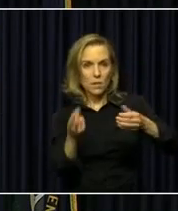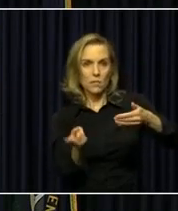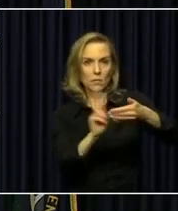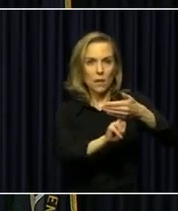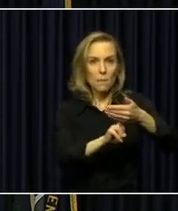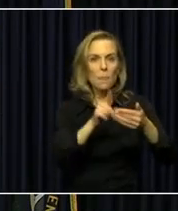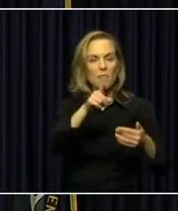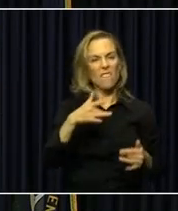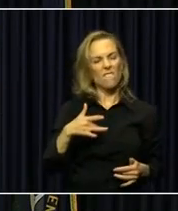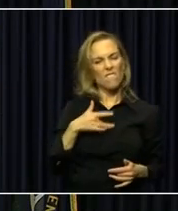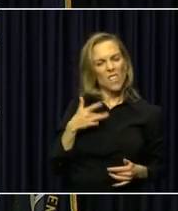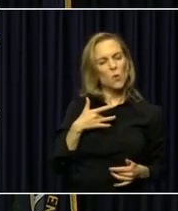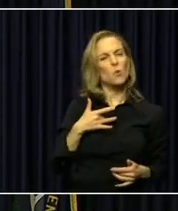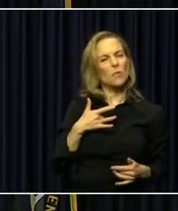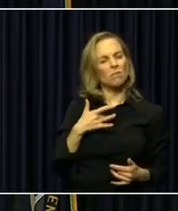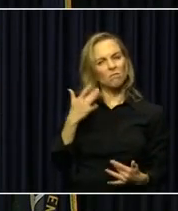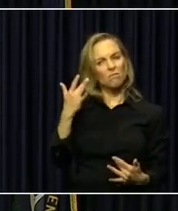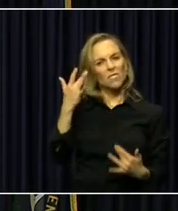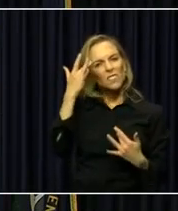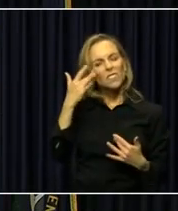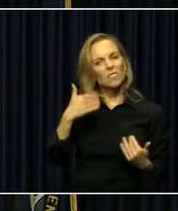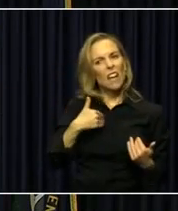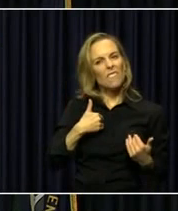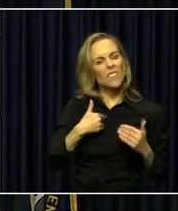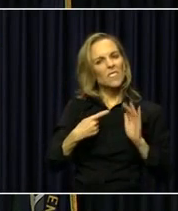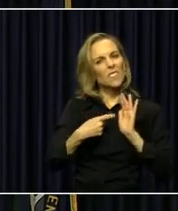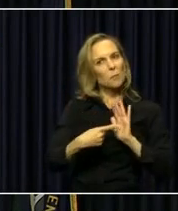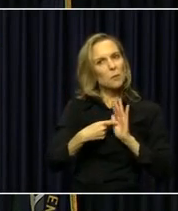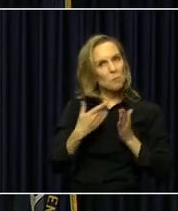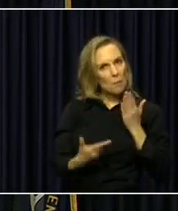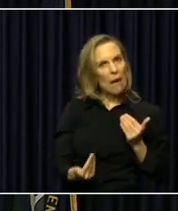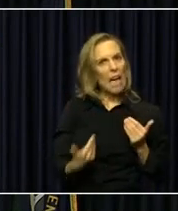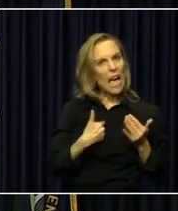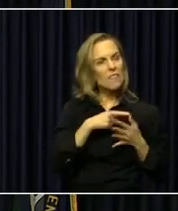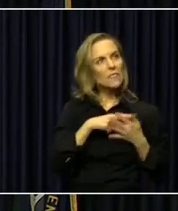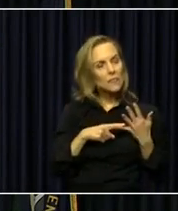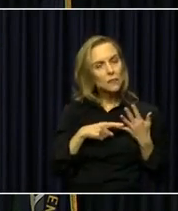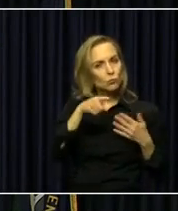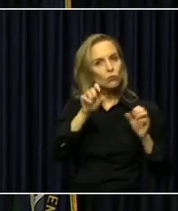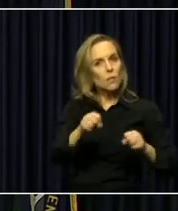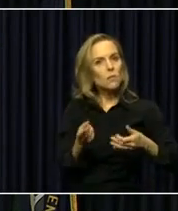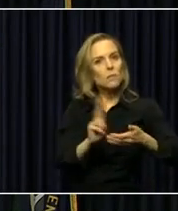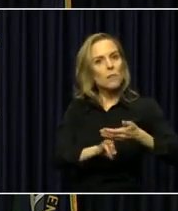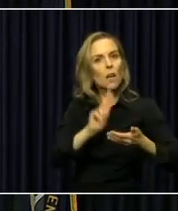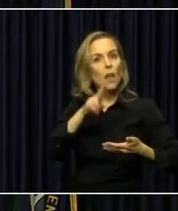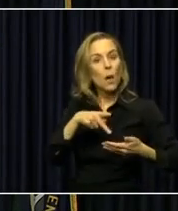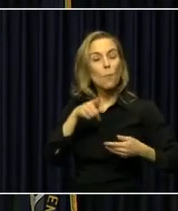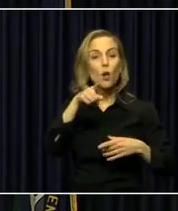START SEEING SOME SMALL STEPS IN THE WEEK AHEAD, AND THEN SOME